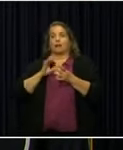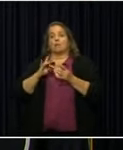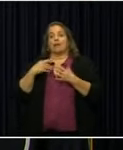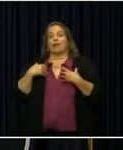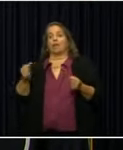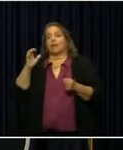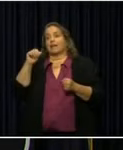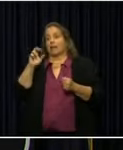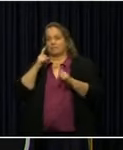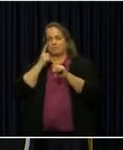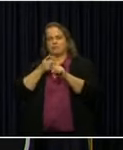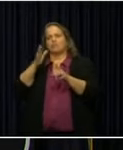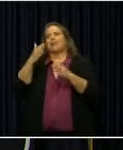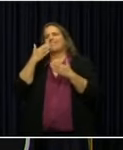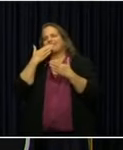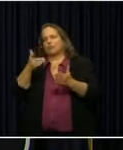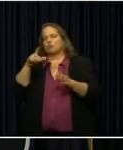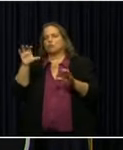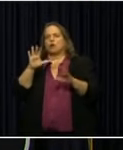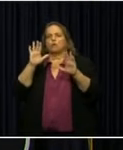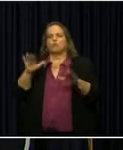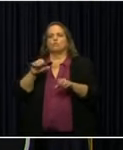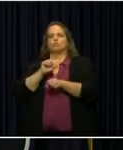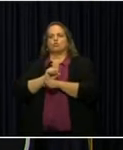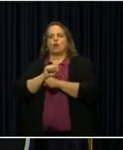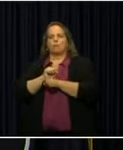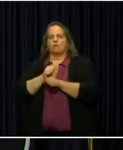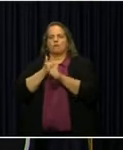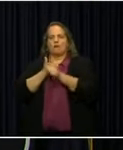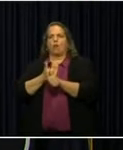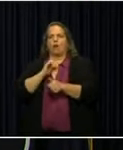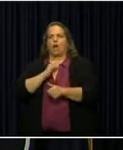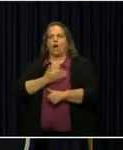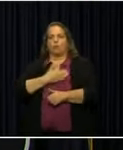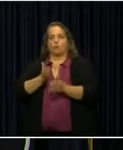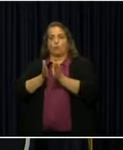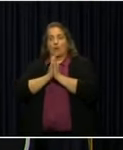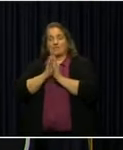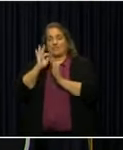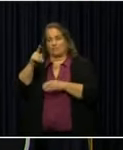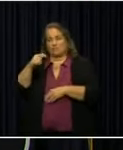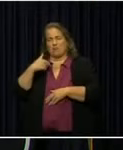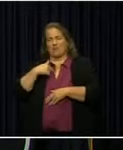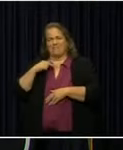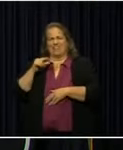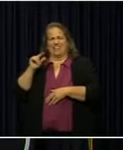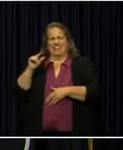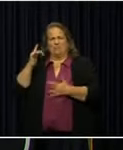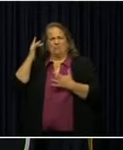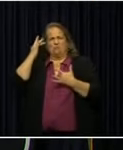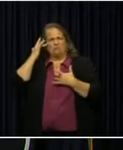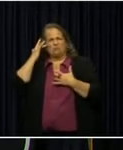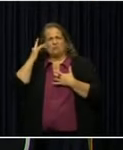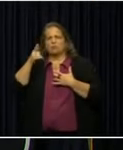PROVIDE HAVE PROVIDED CERTAINLY AS CONCRETE OF A PLAN ABOUT THE